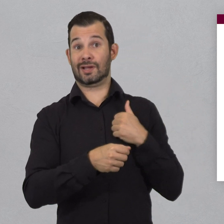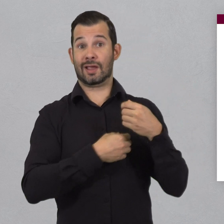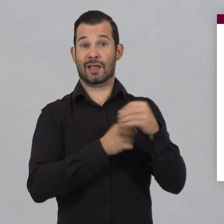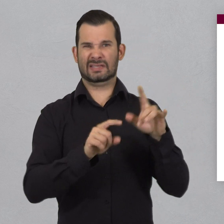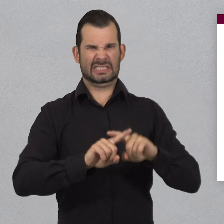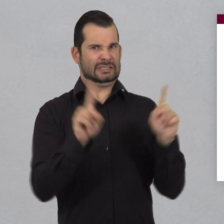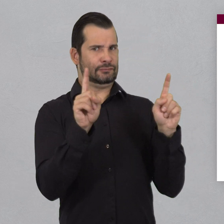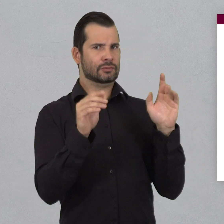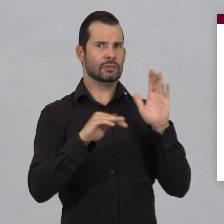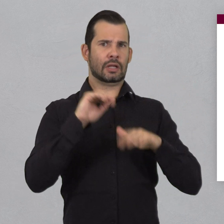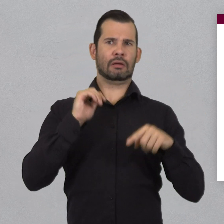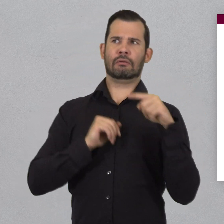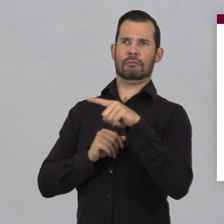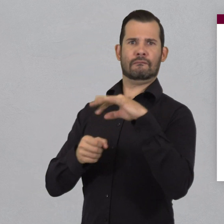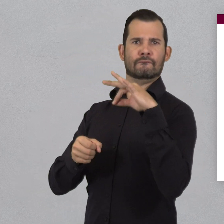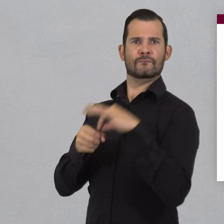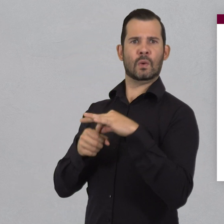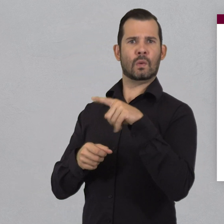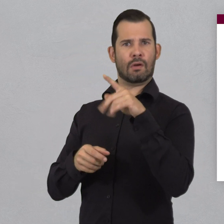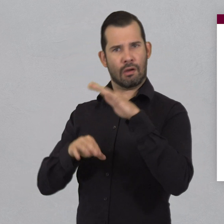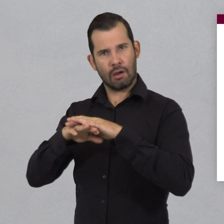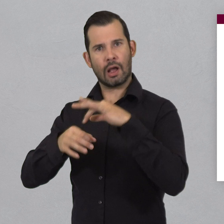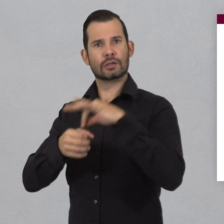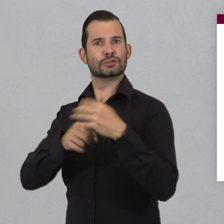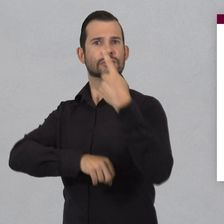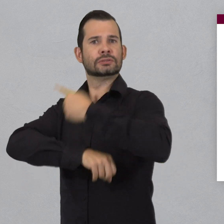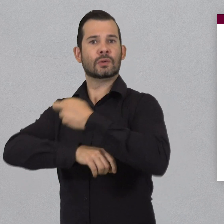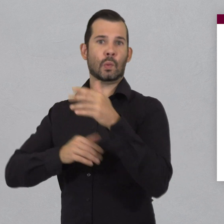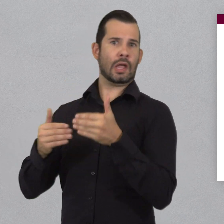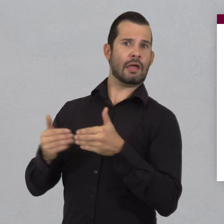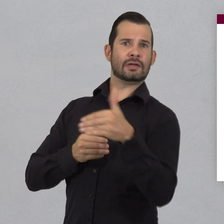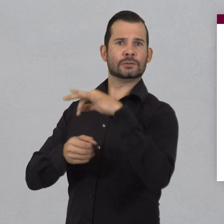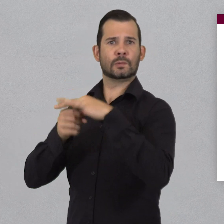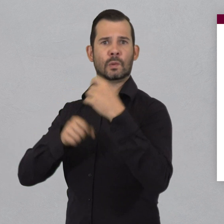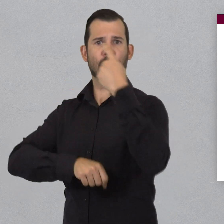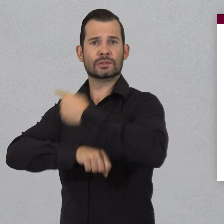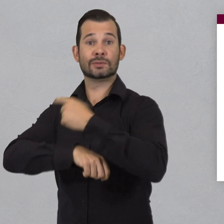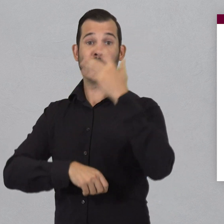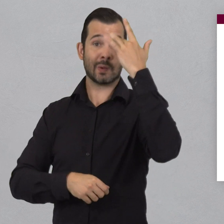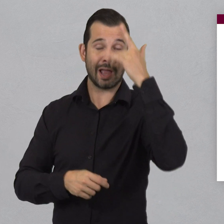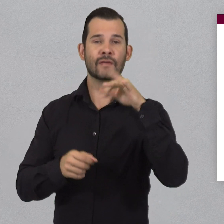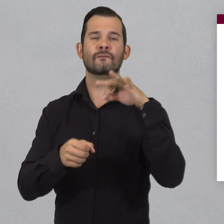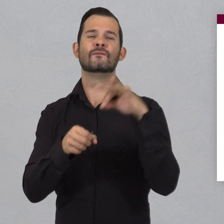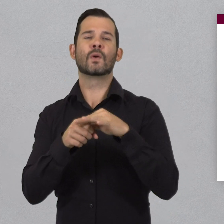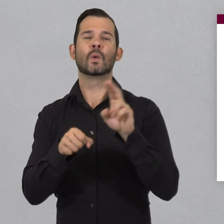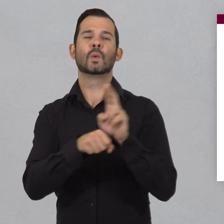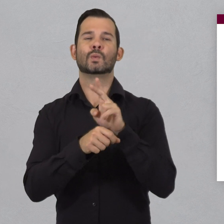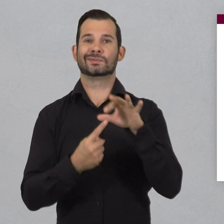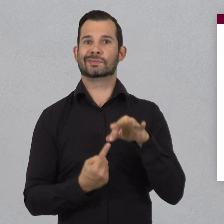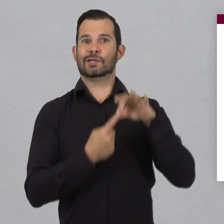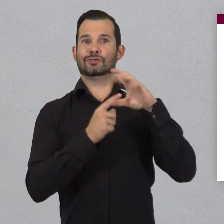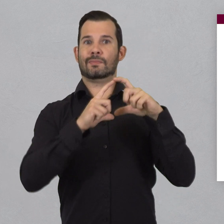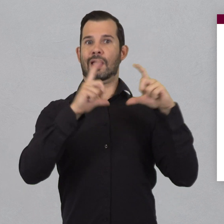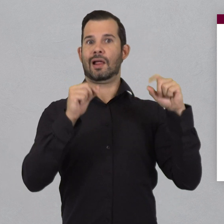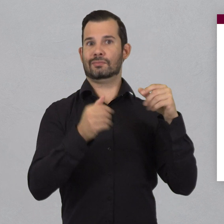Canada office is different than voting on election day or advance polling days because you vote using